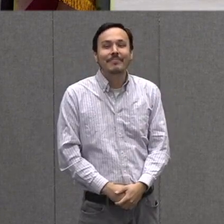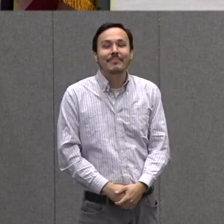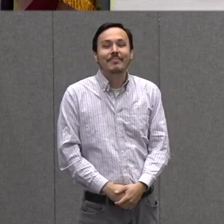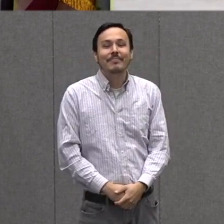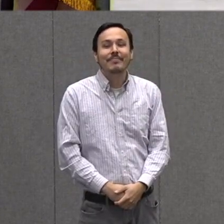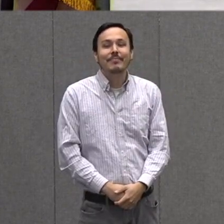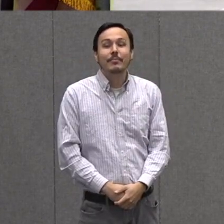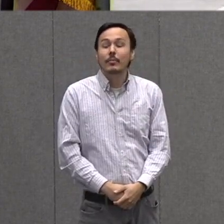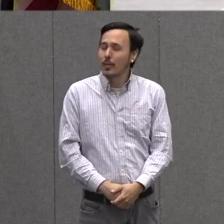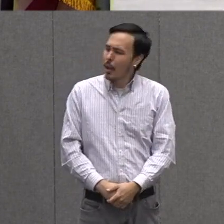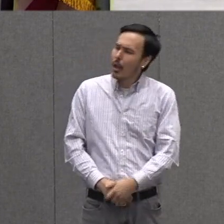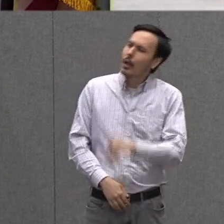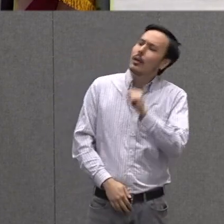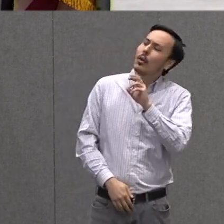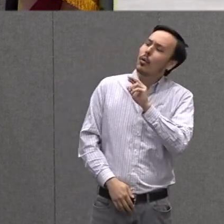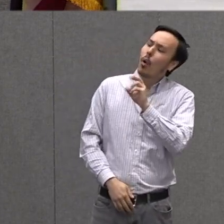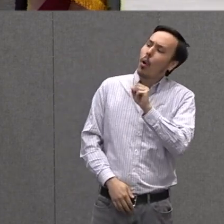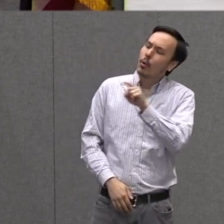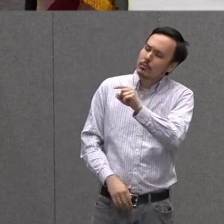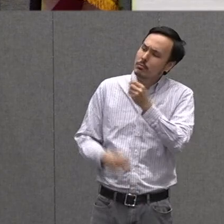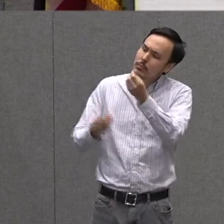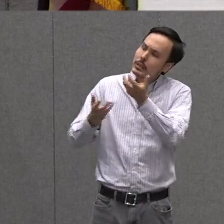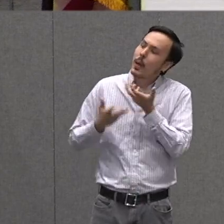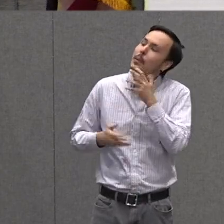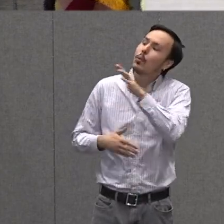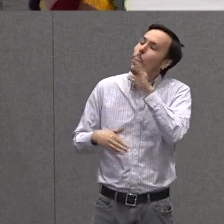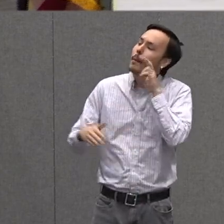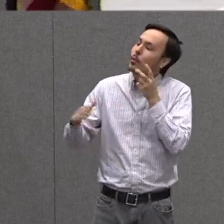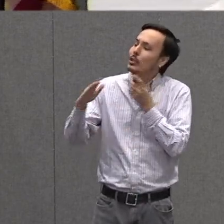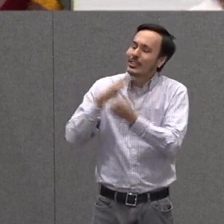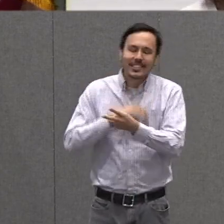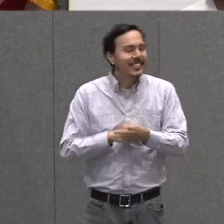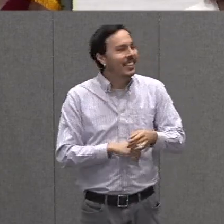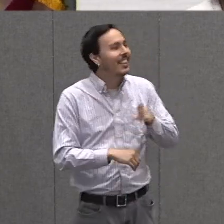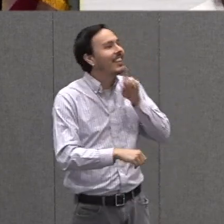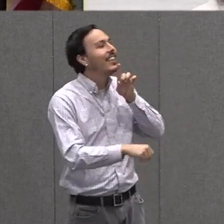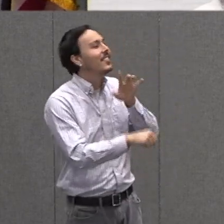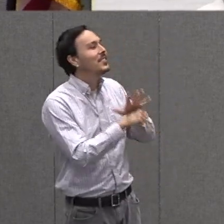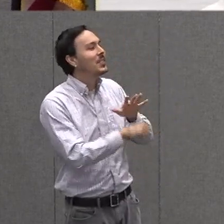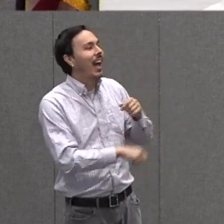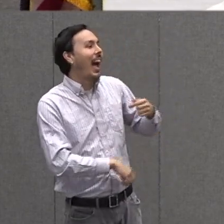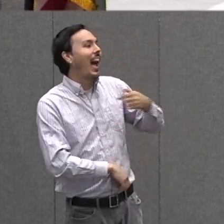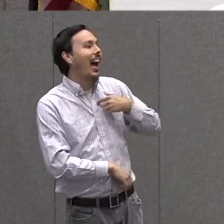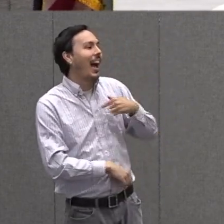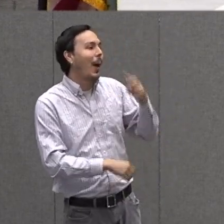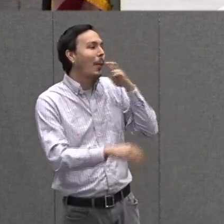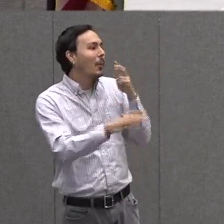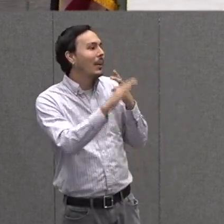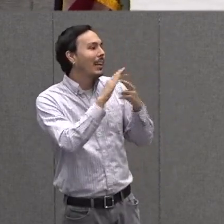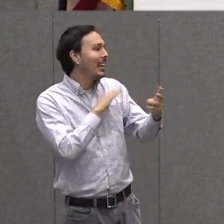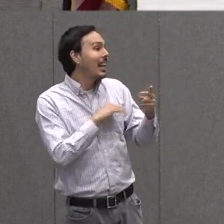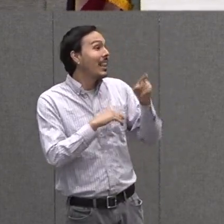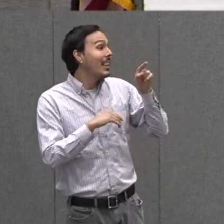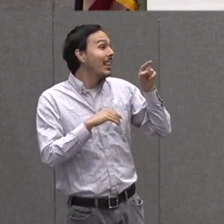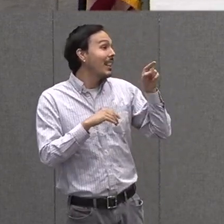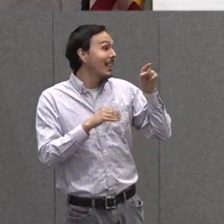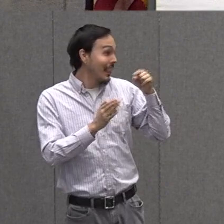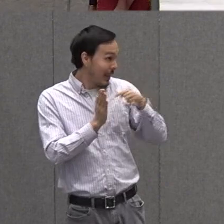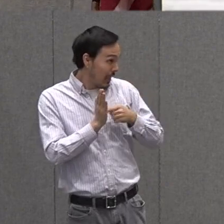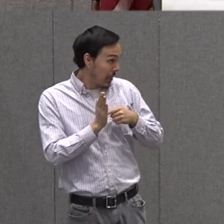Ms Torres, would you like to share your prediction with everyone? Absolutely, I predict that this is a picture